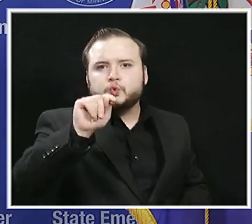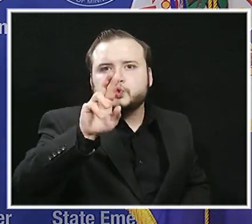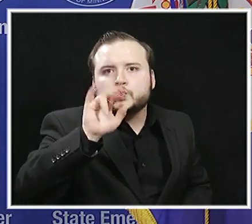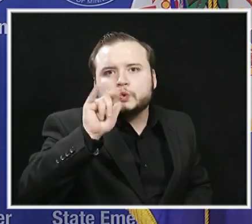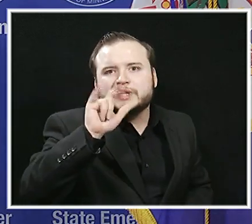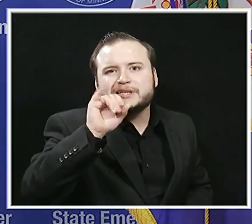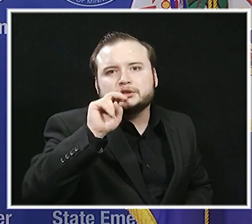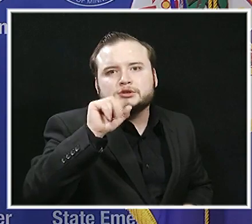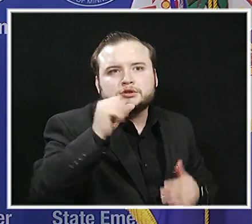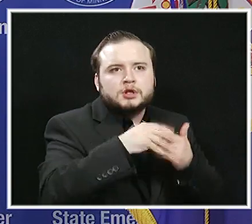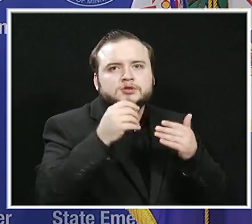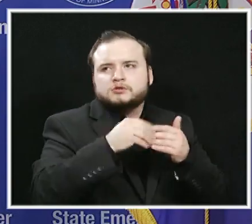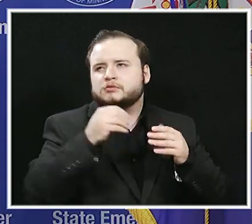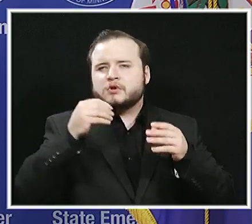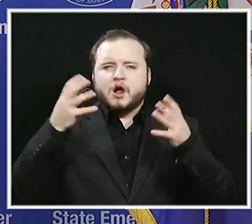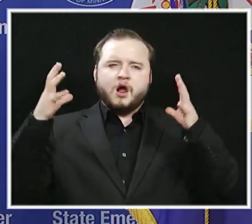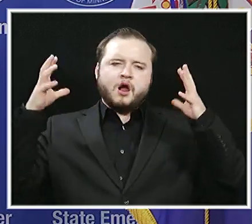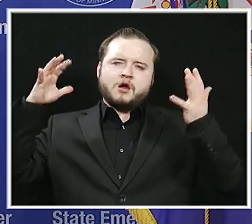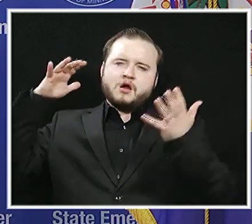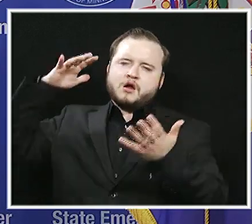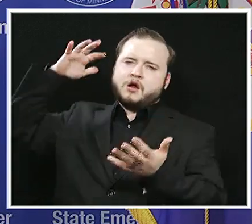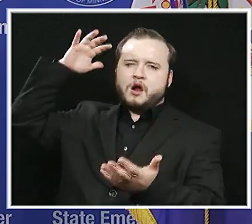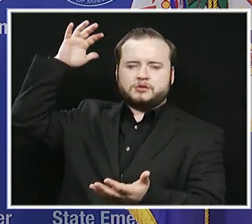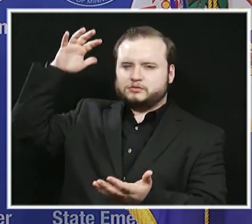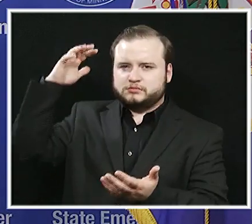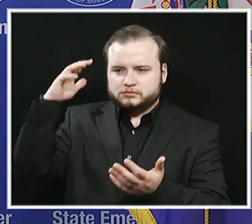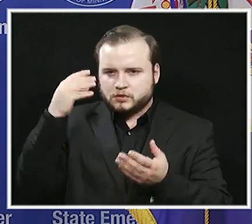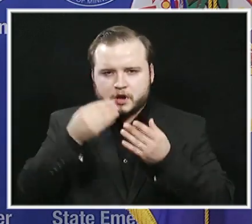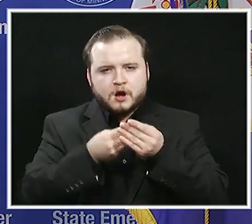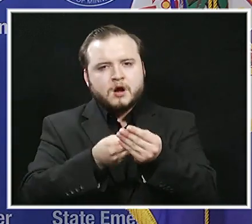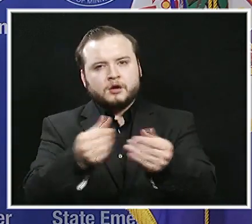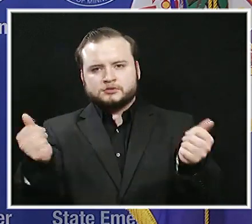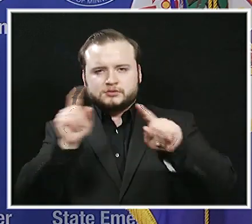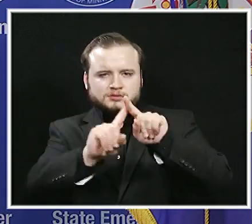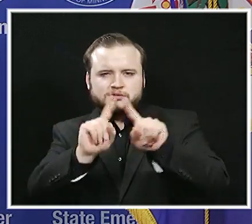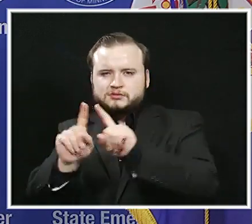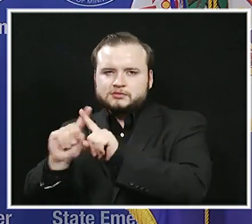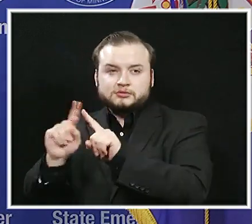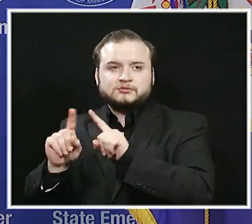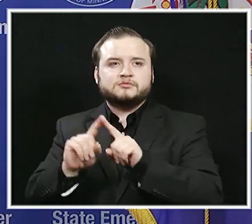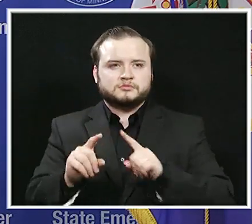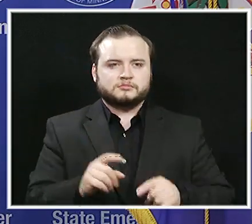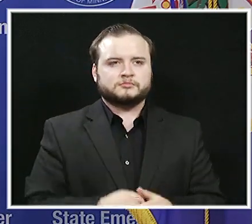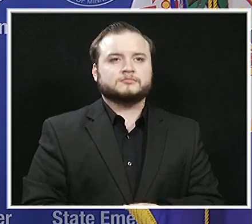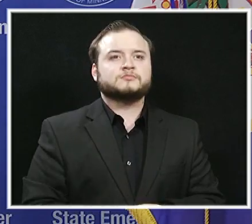Now the nation is trillions of dollars into this fight and that is the mindset that changed, that was a very